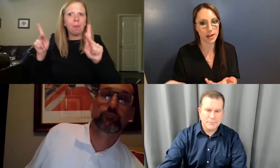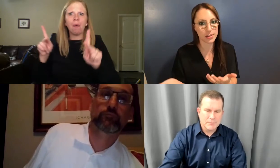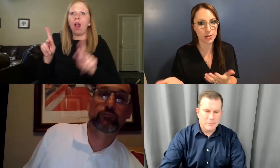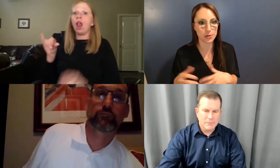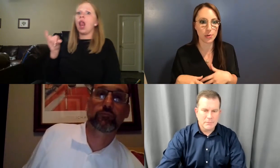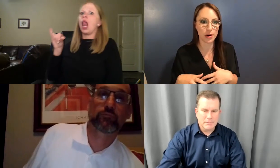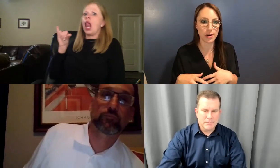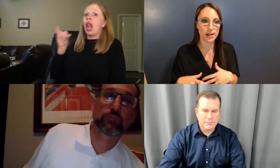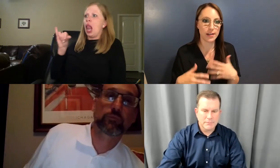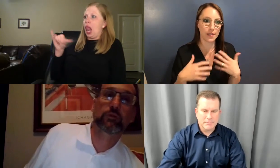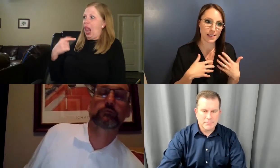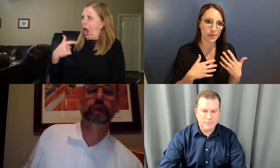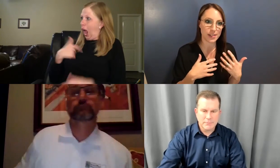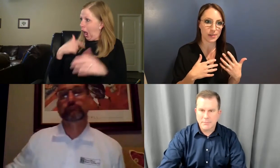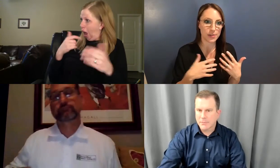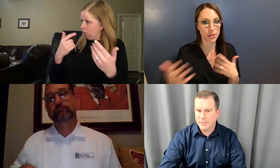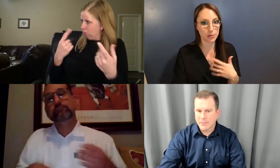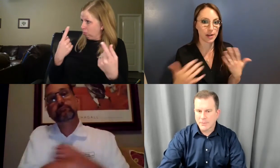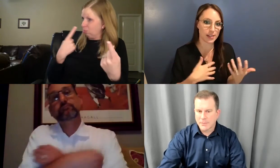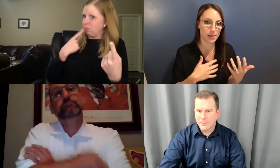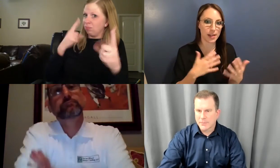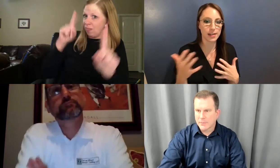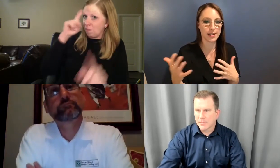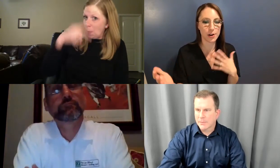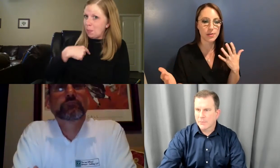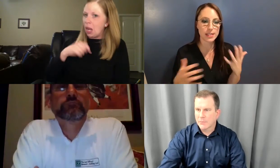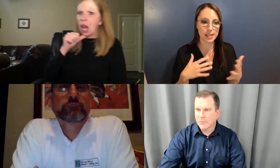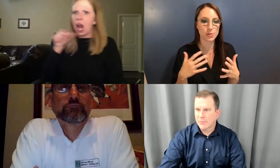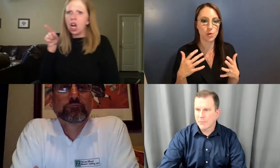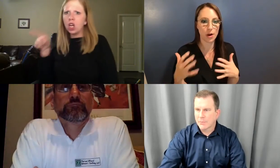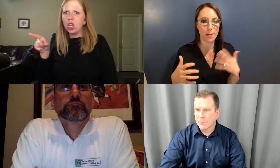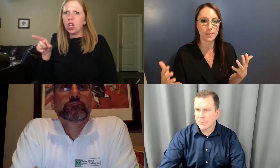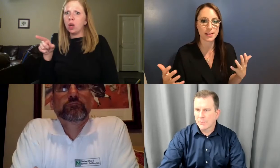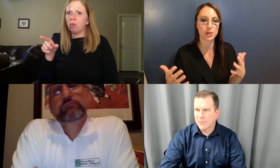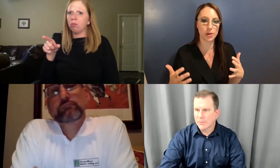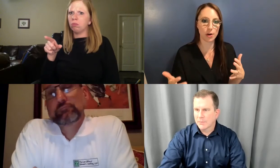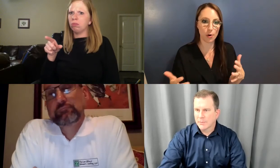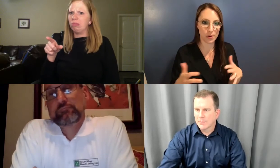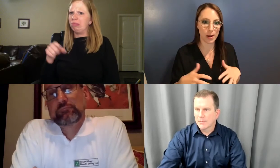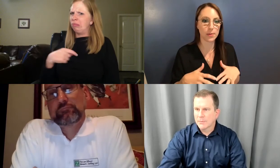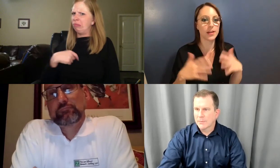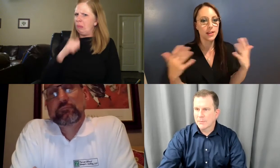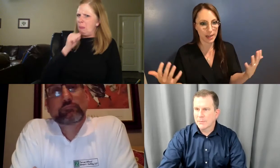but not to you, or that's offensive to you, but not to me. And these things won't come up until we open up